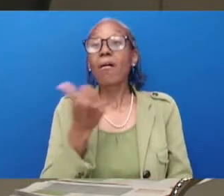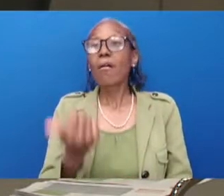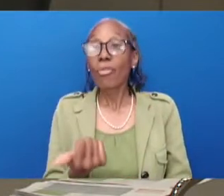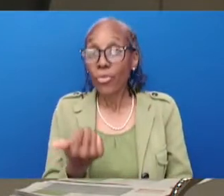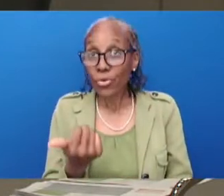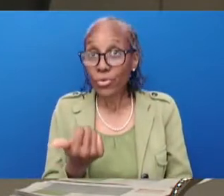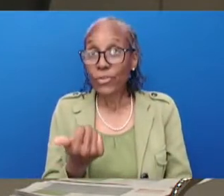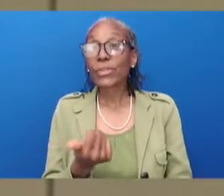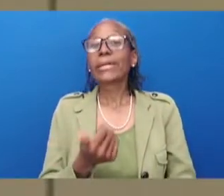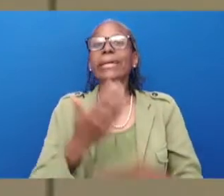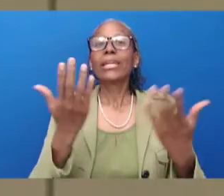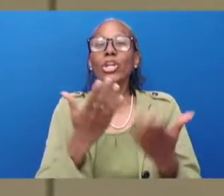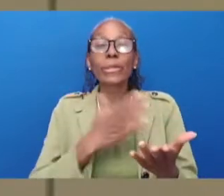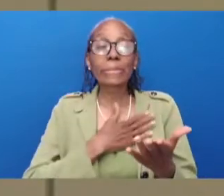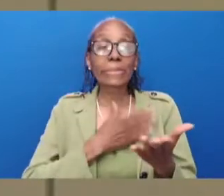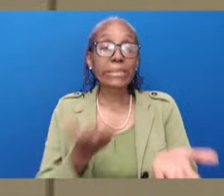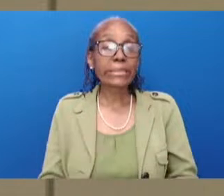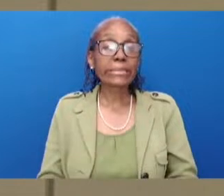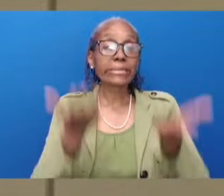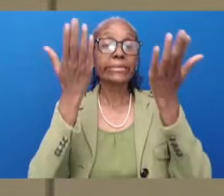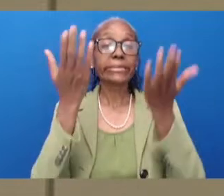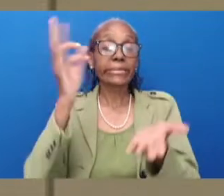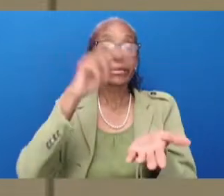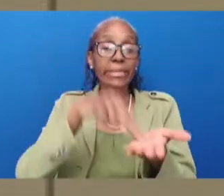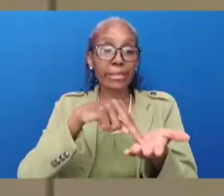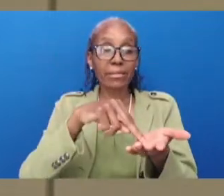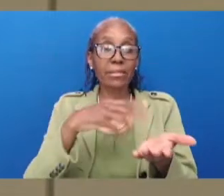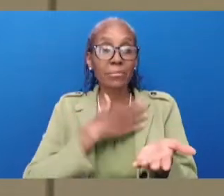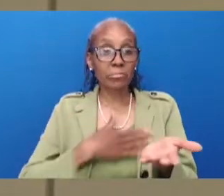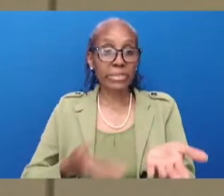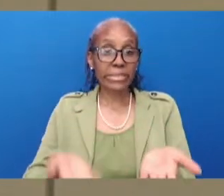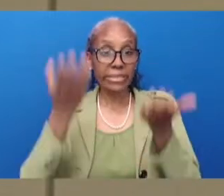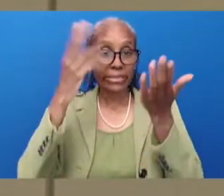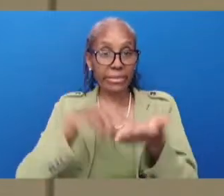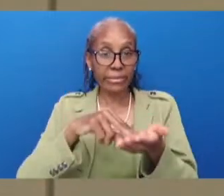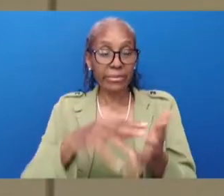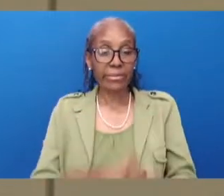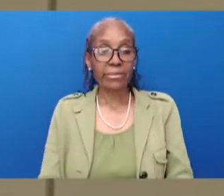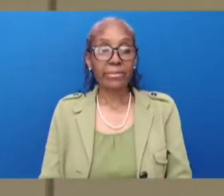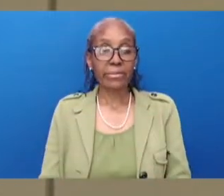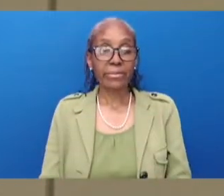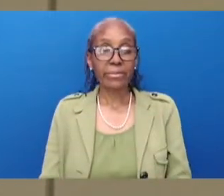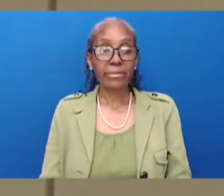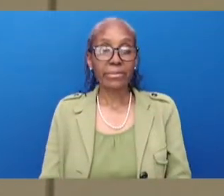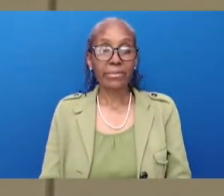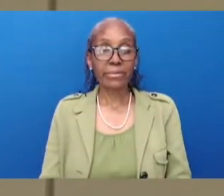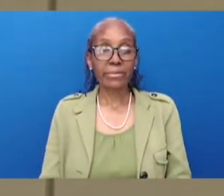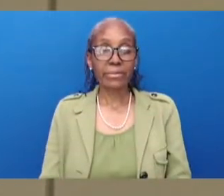SO WHERE YOU TWO YOUNG LADIES,